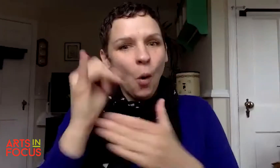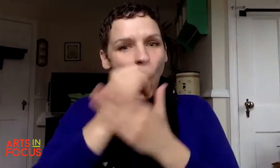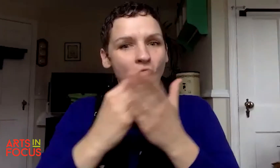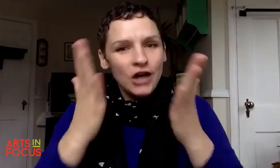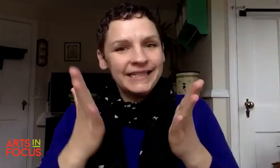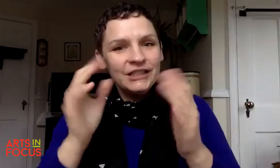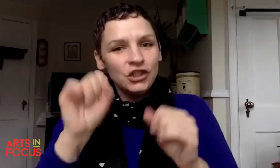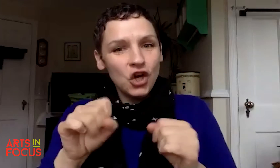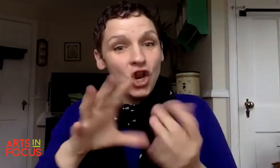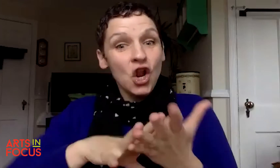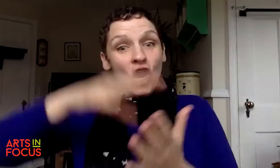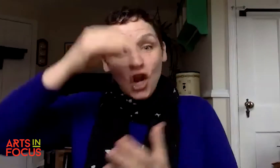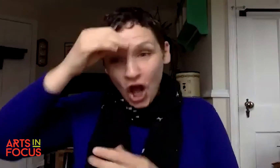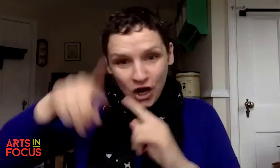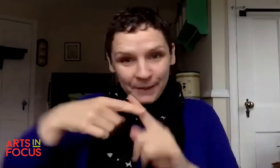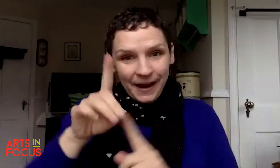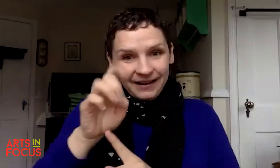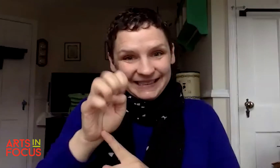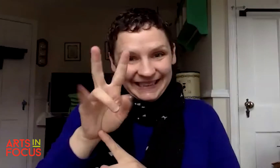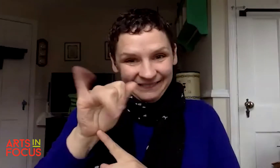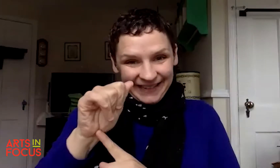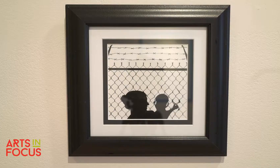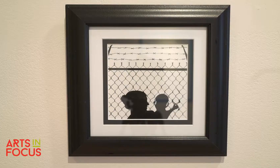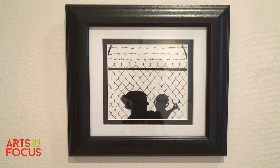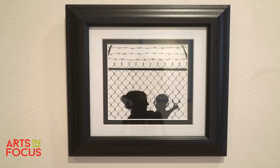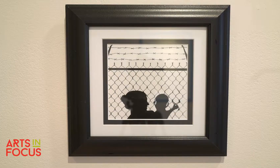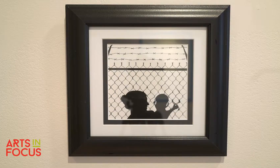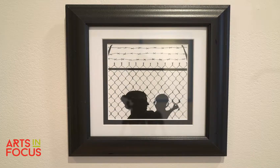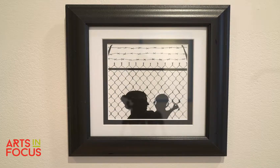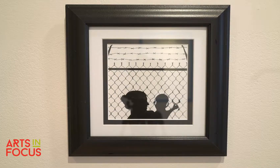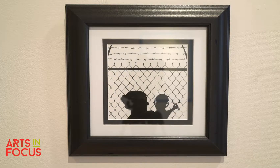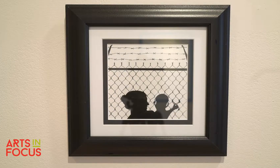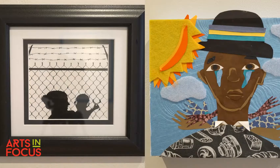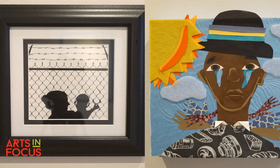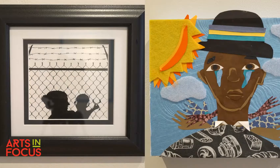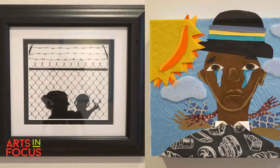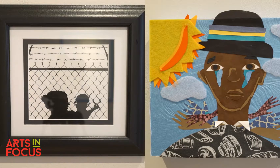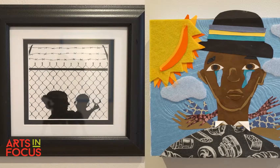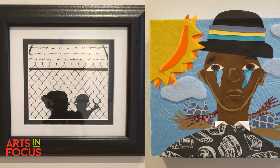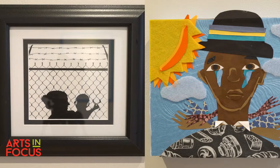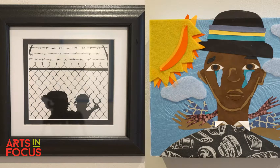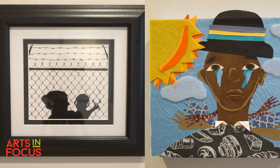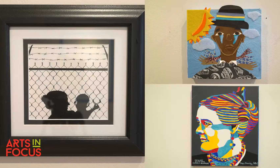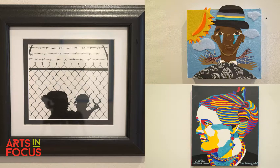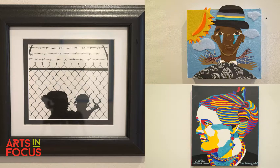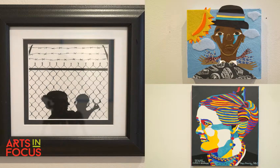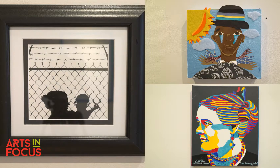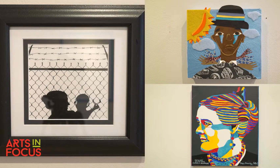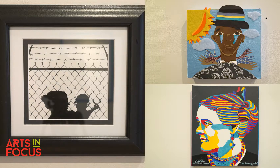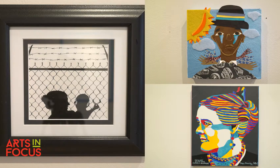so artists could learn about De'VIA, and then participate in expressing their